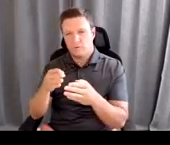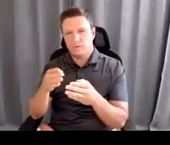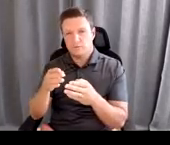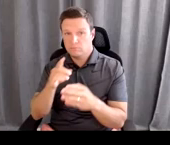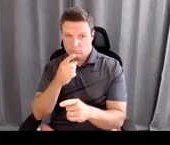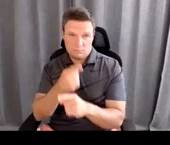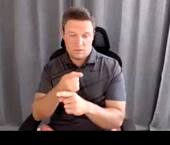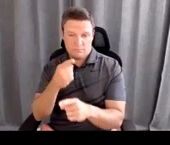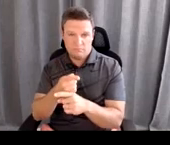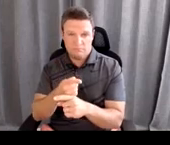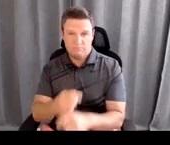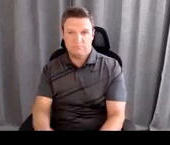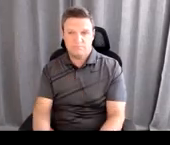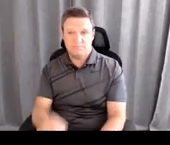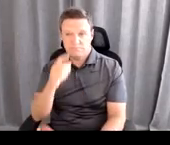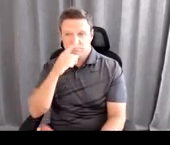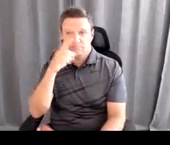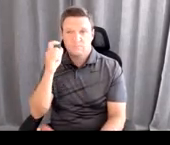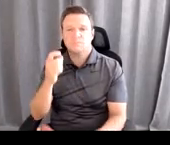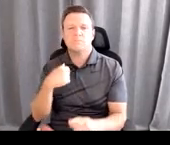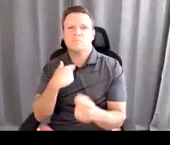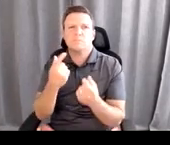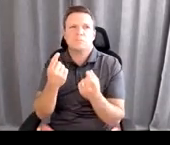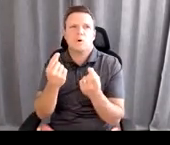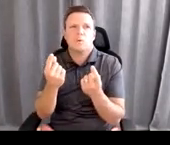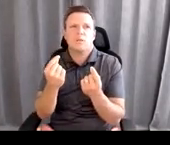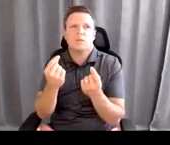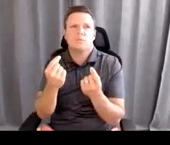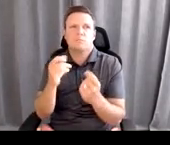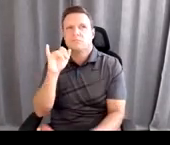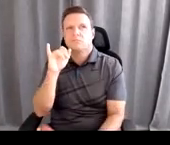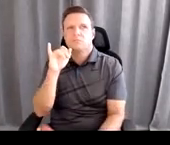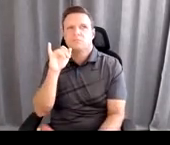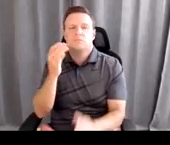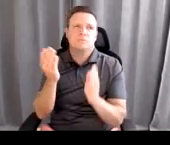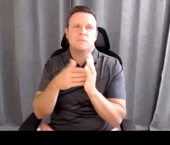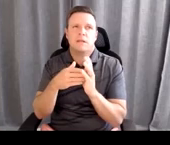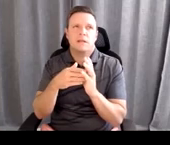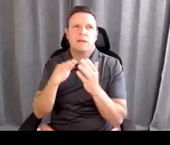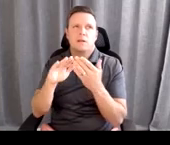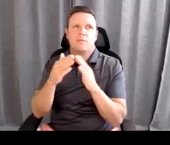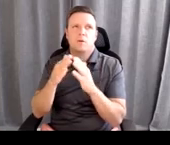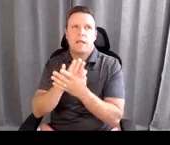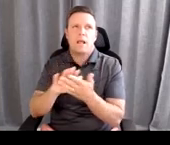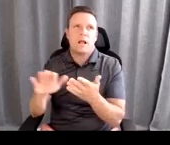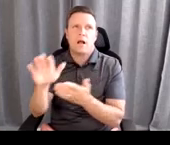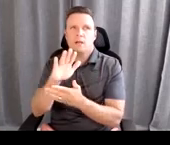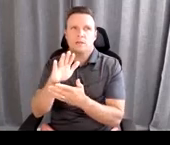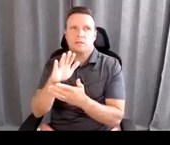Because what are we doing? If, again, being a community college or a college within a community,